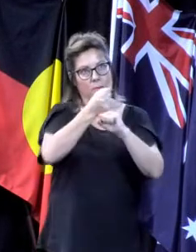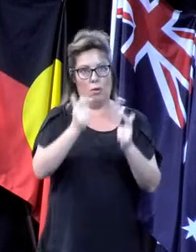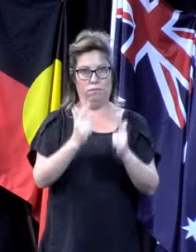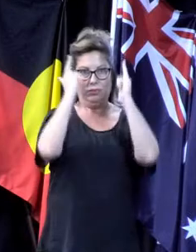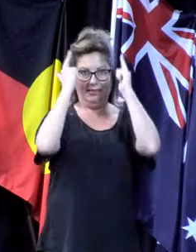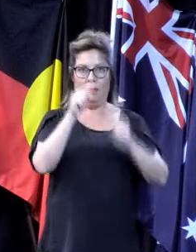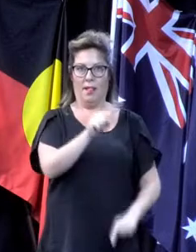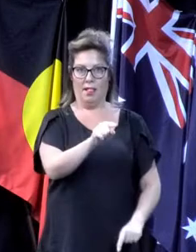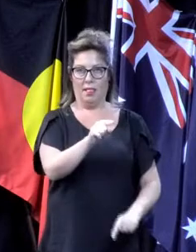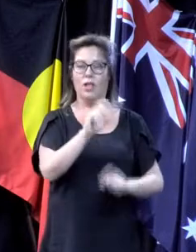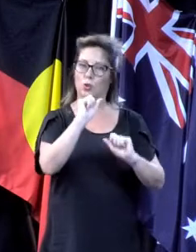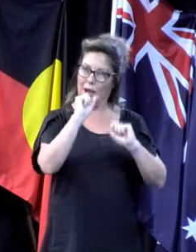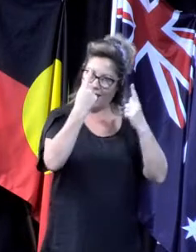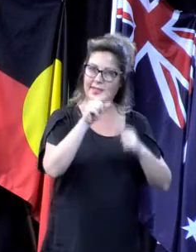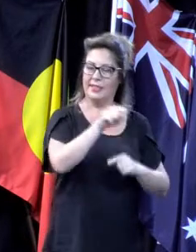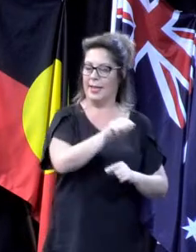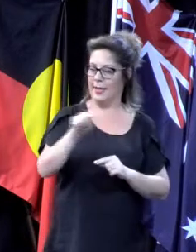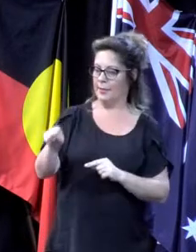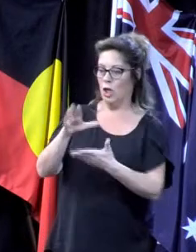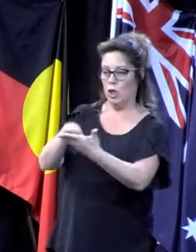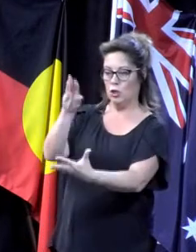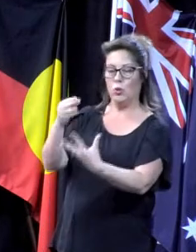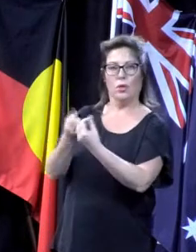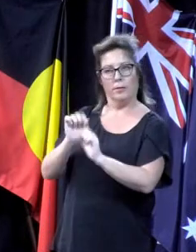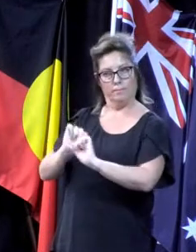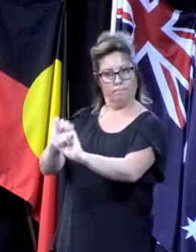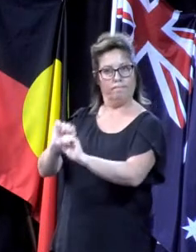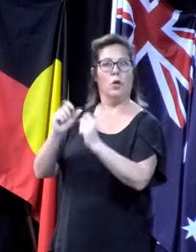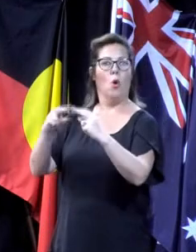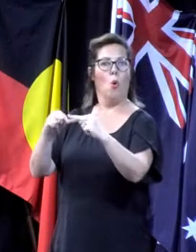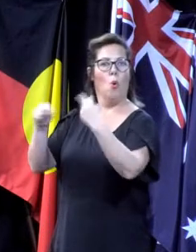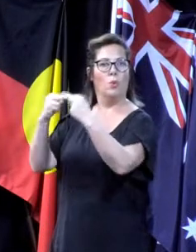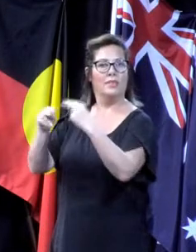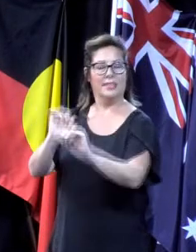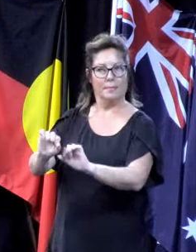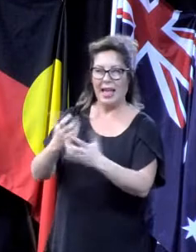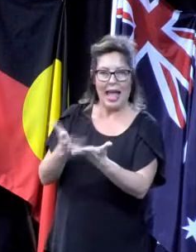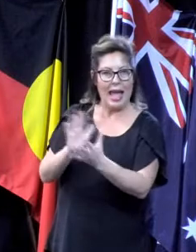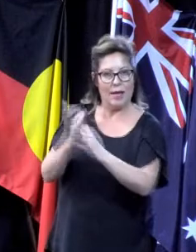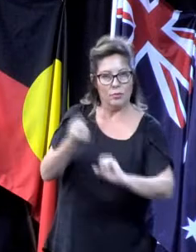of students with autism and how to best cater for them at a whole-school level but, also, then working with -